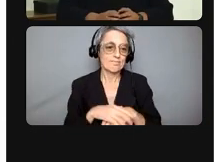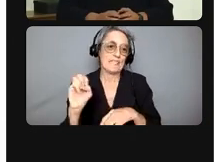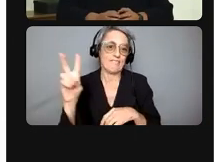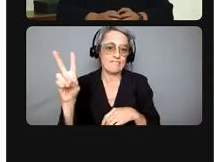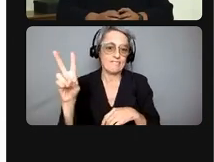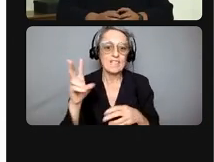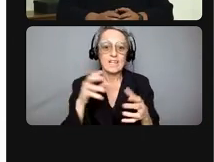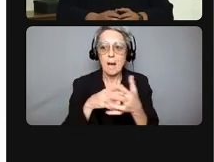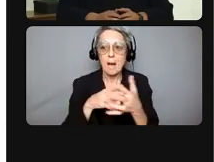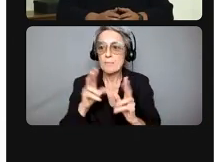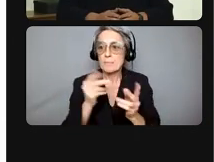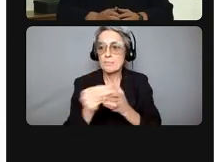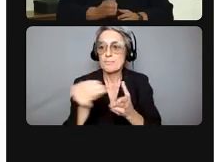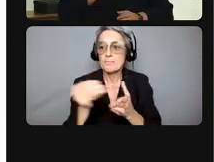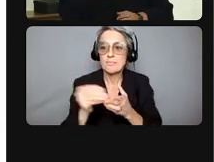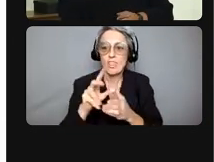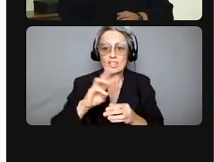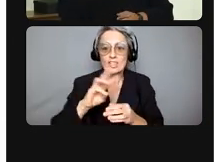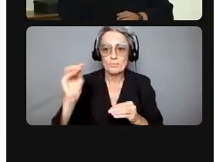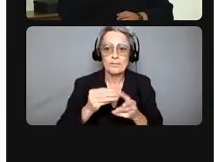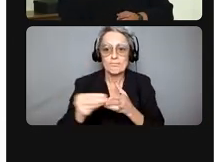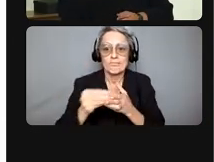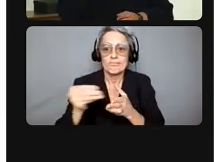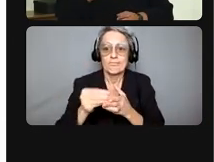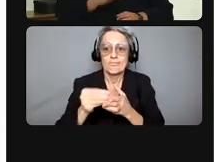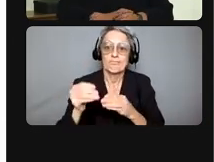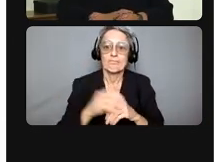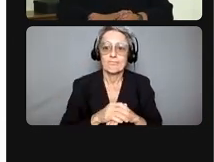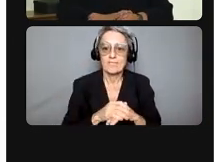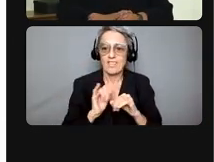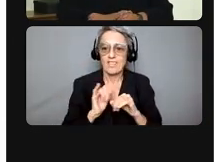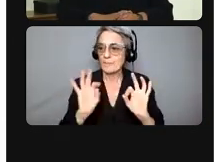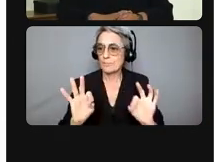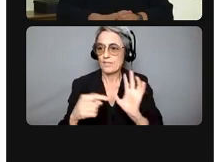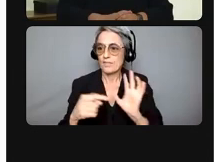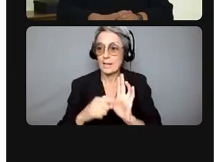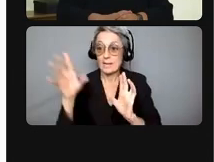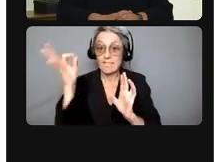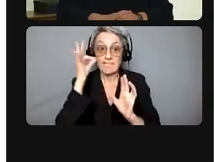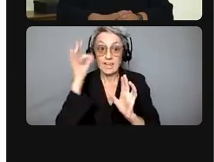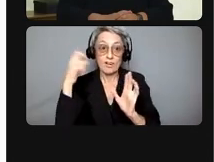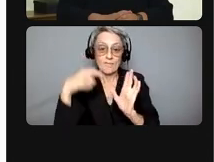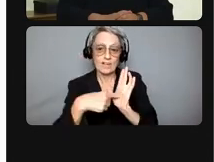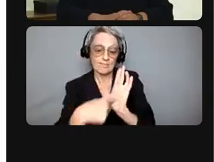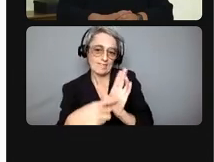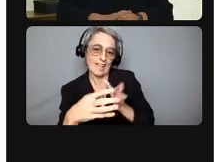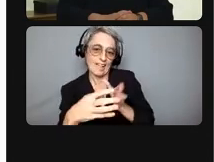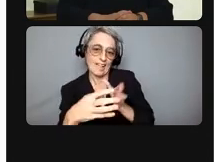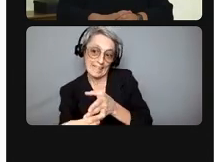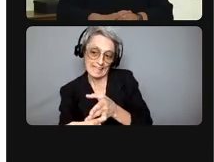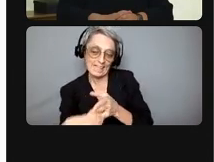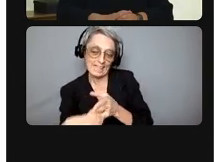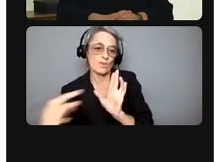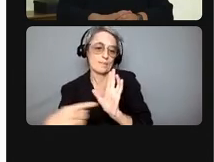So a real example of the federal government leading by example. I also had the opportunity just in the last couple of weeks,